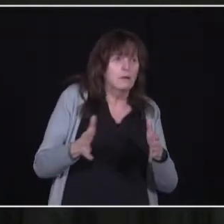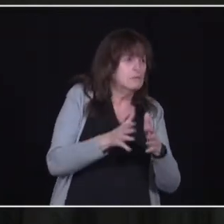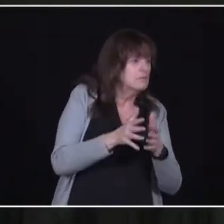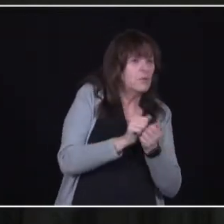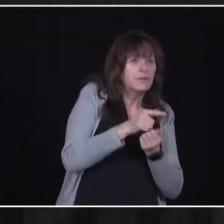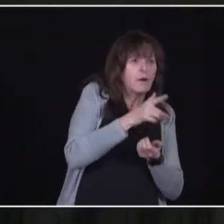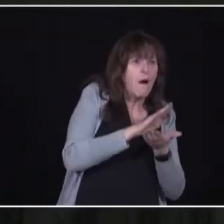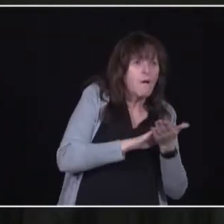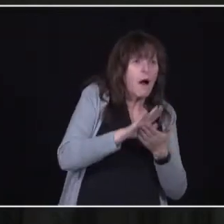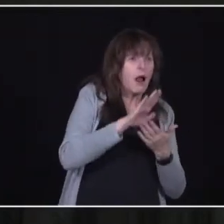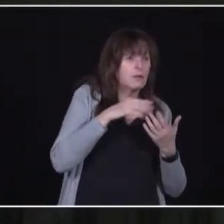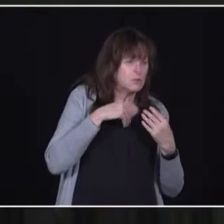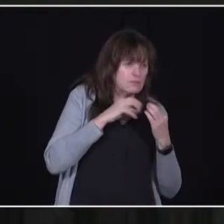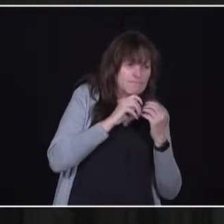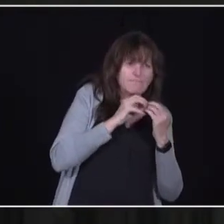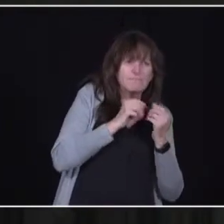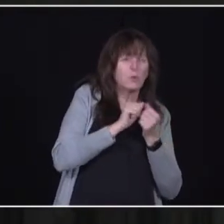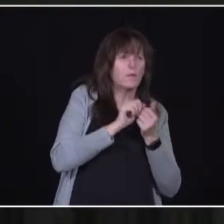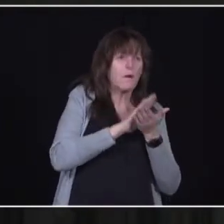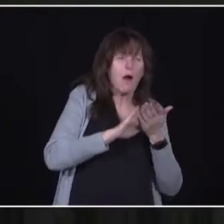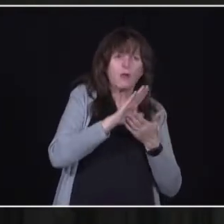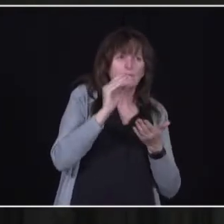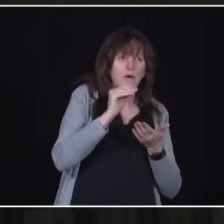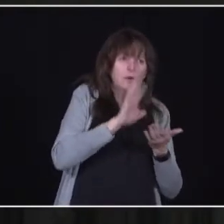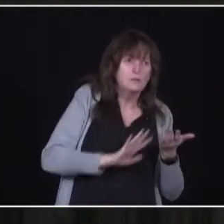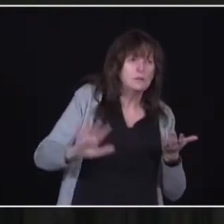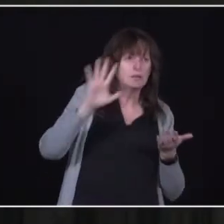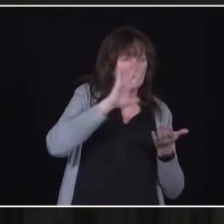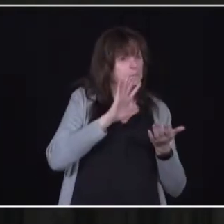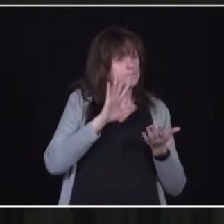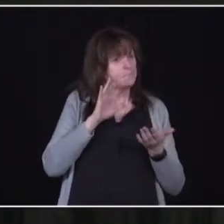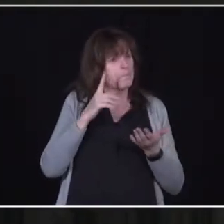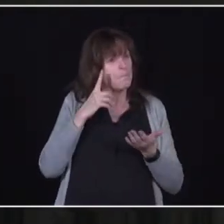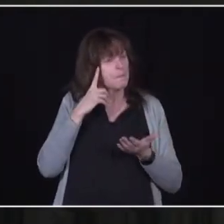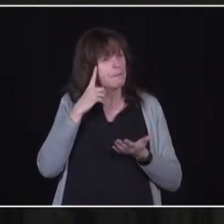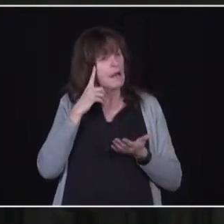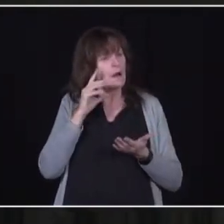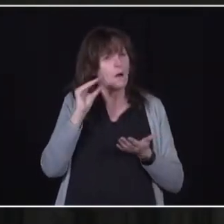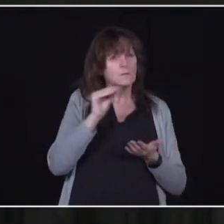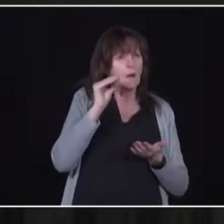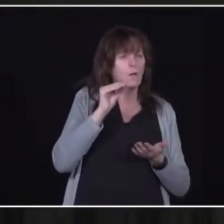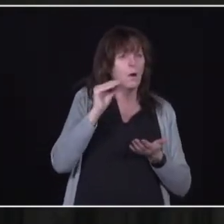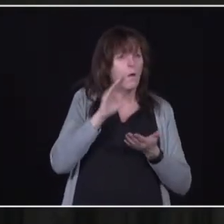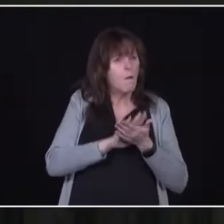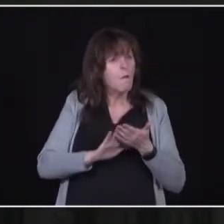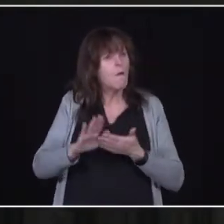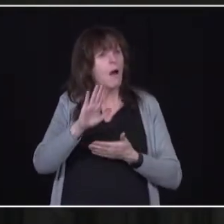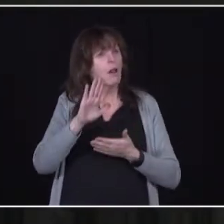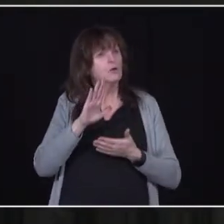the profession and we continue to work closely with the colleges and with numerous conversations and I think Ontario